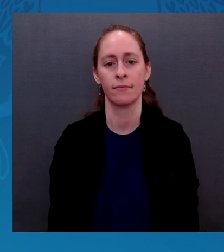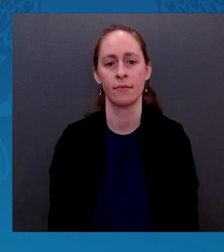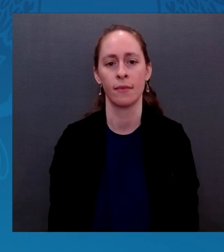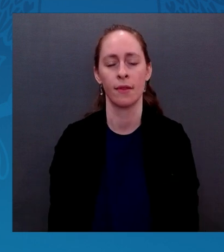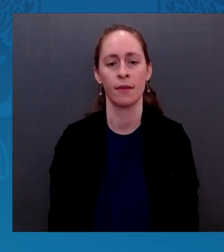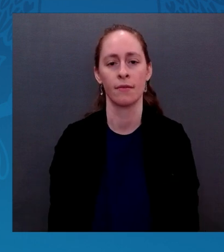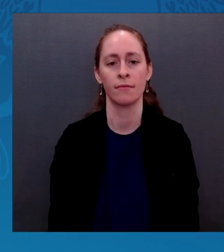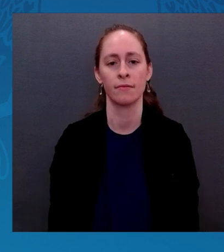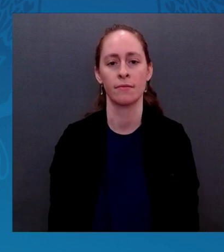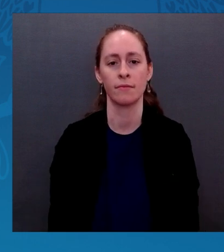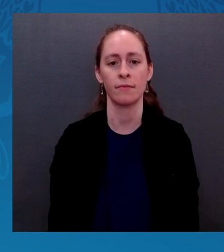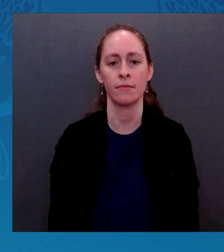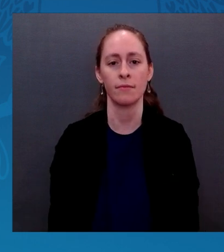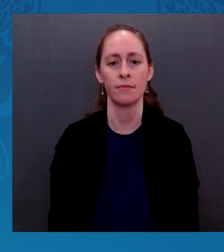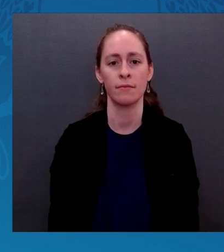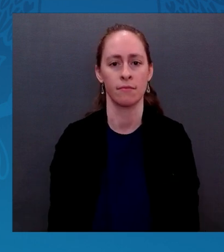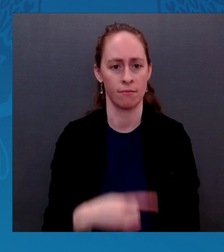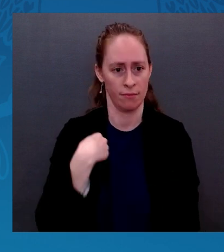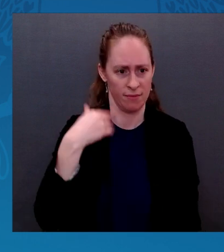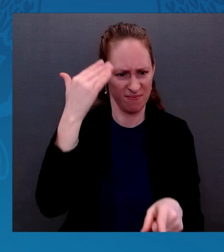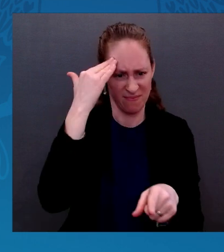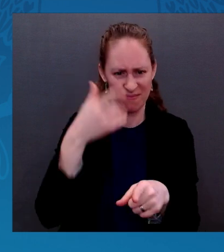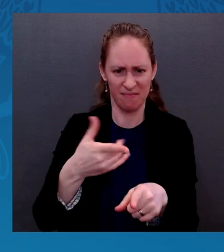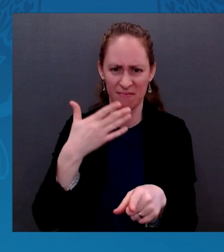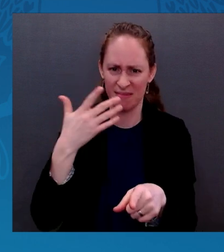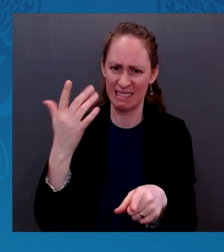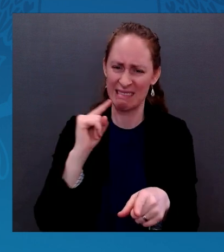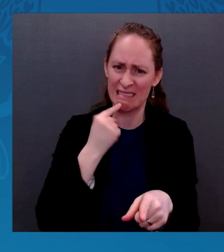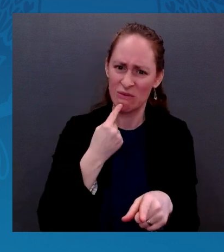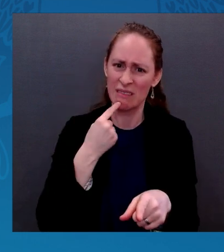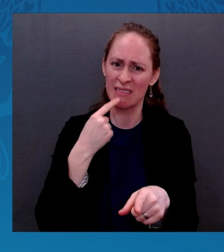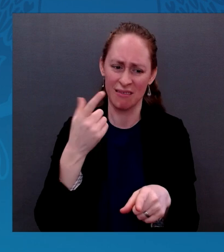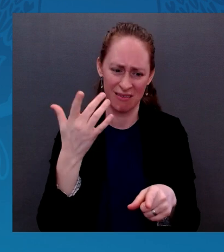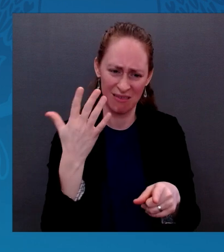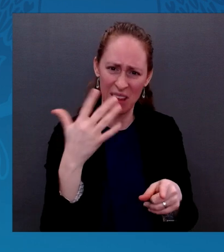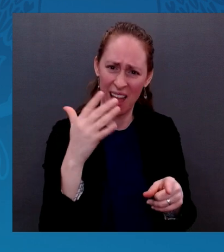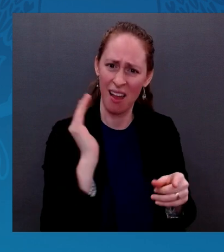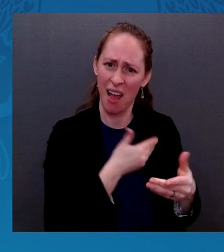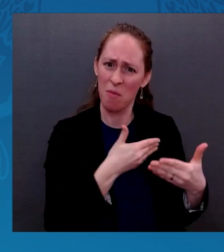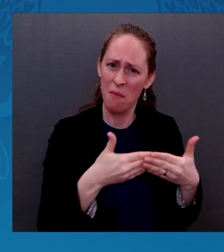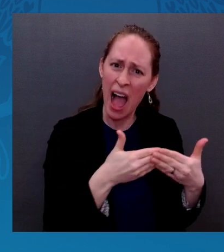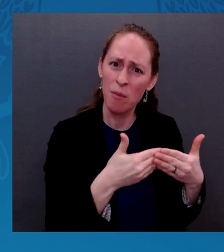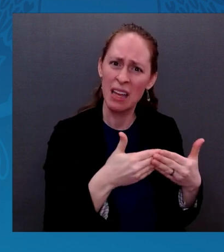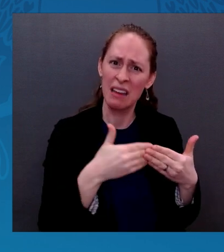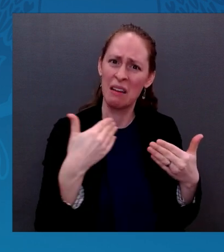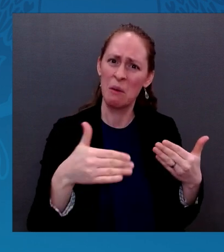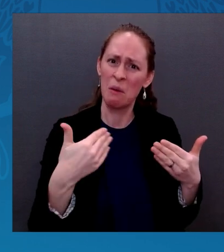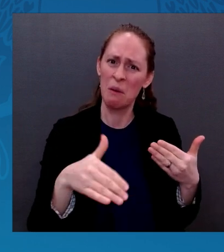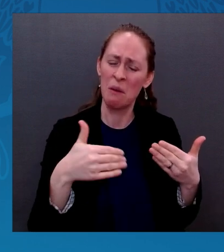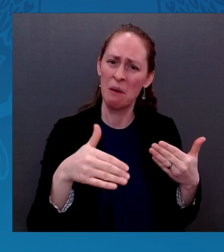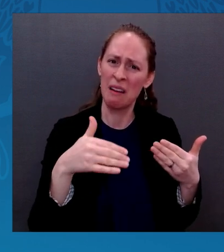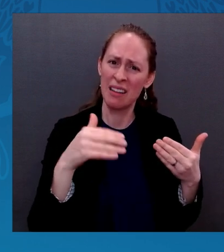Over half of the children of our nation who are under the age of six are at risk.